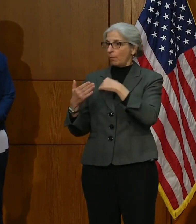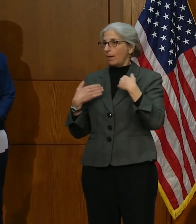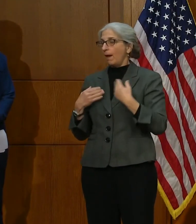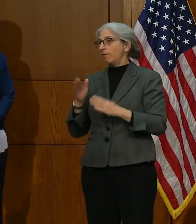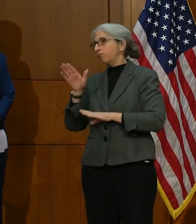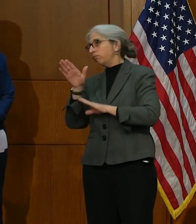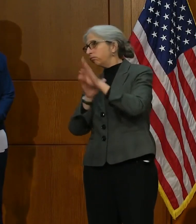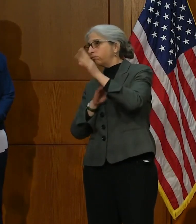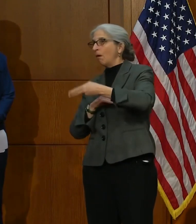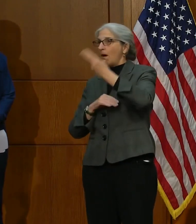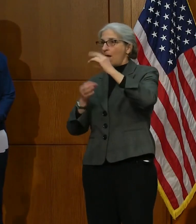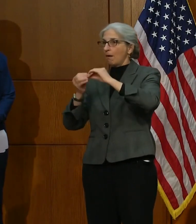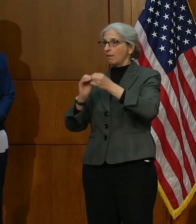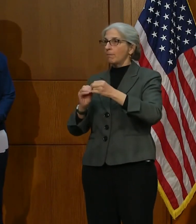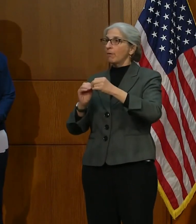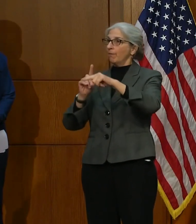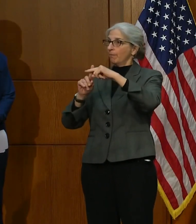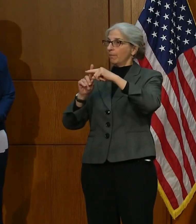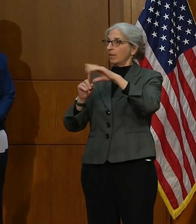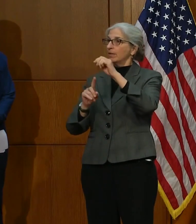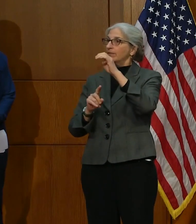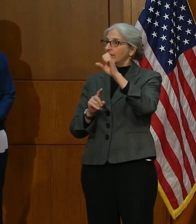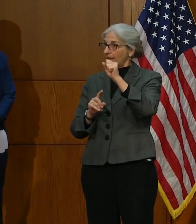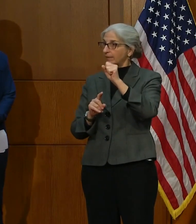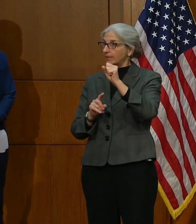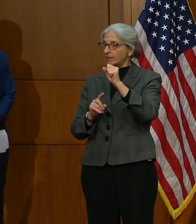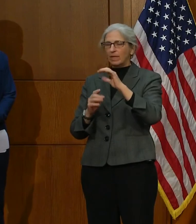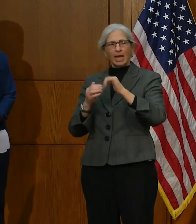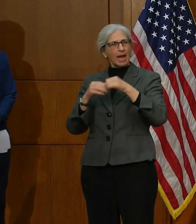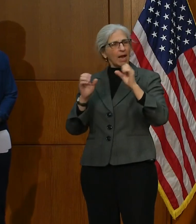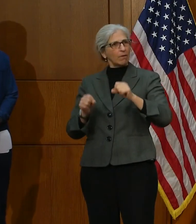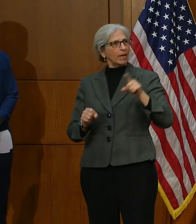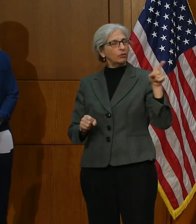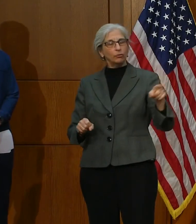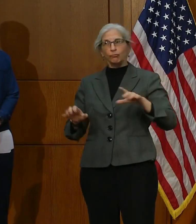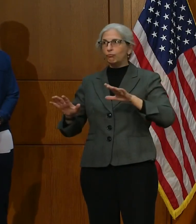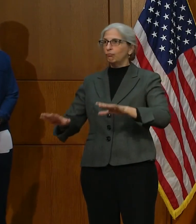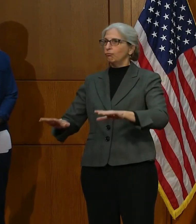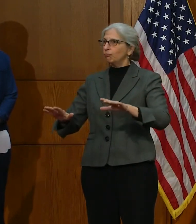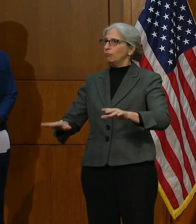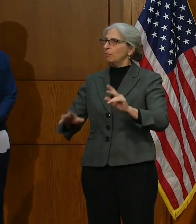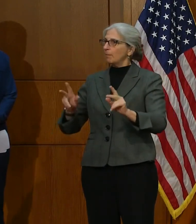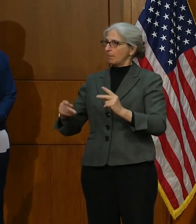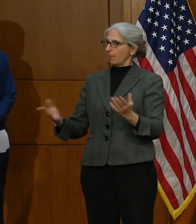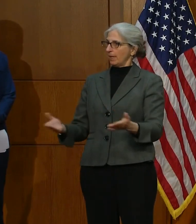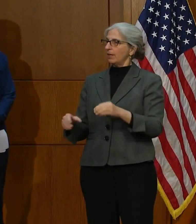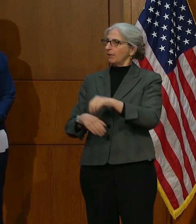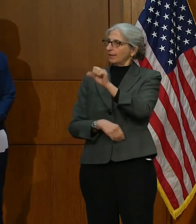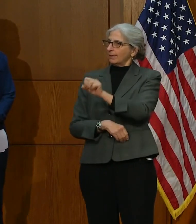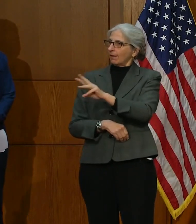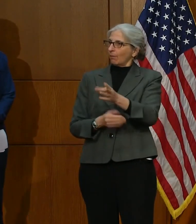IN YOUR IN YOUR REMARKS, BUT GIVEN THE HIGH POSITIVITY, AND THEN THE RECORD NUMBER OF CASES WE'VE SEEN HERE OVER THE LAST